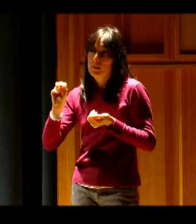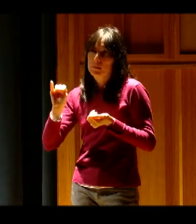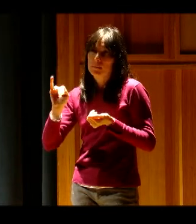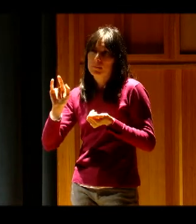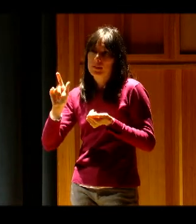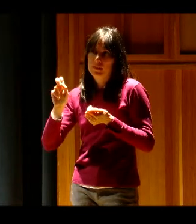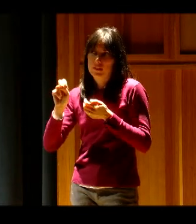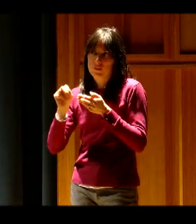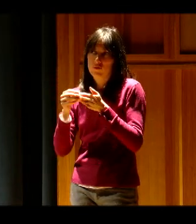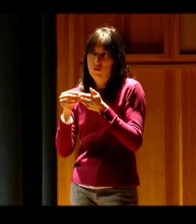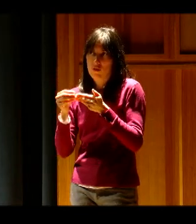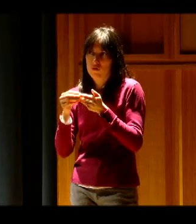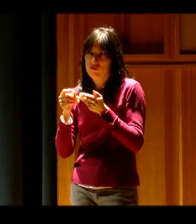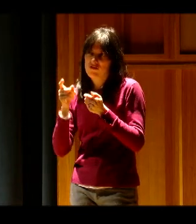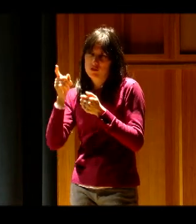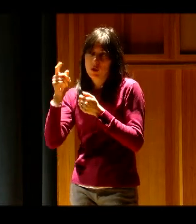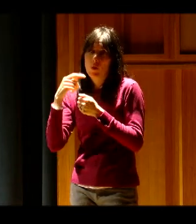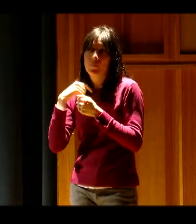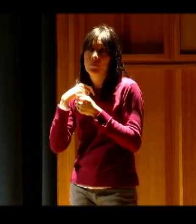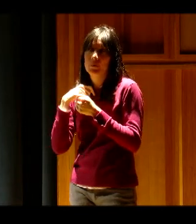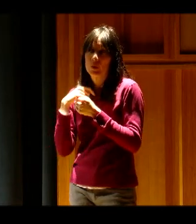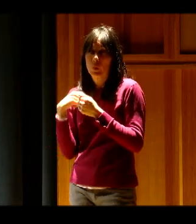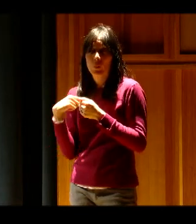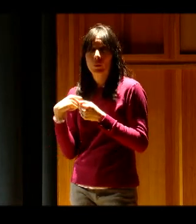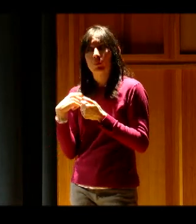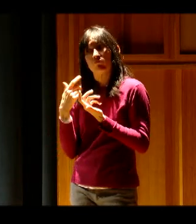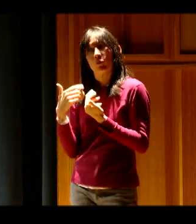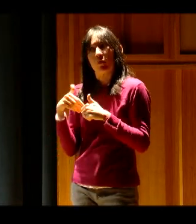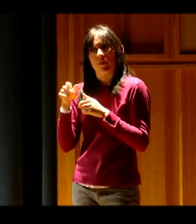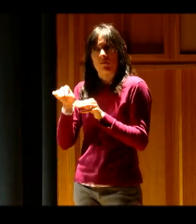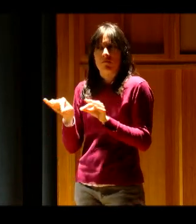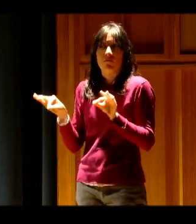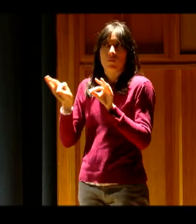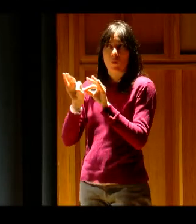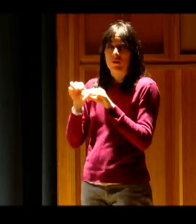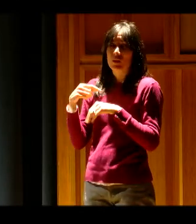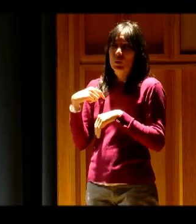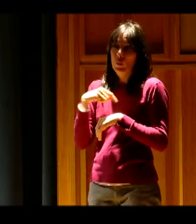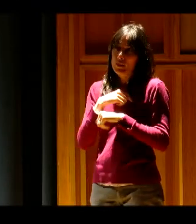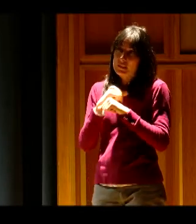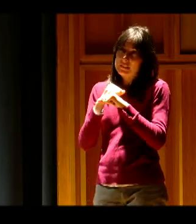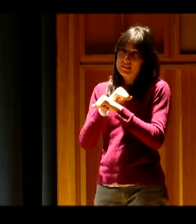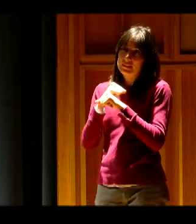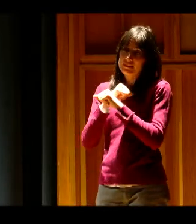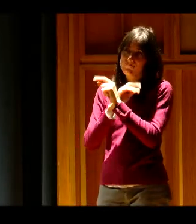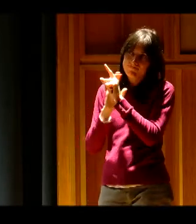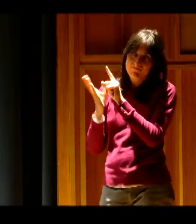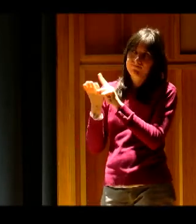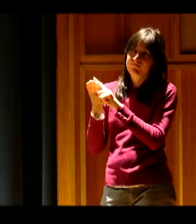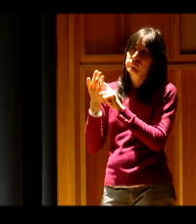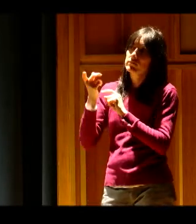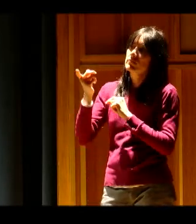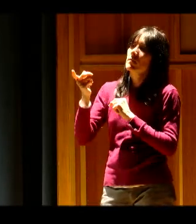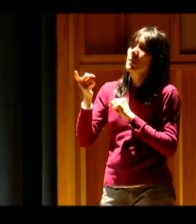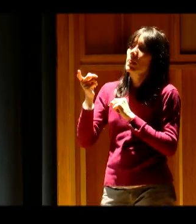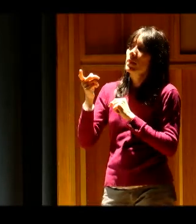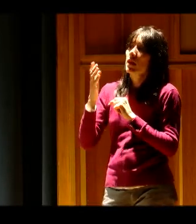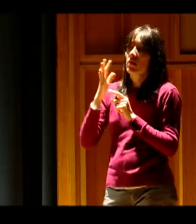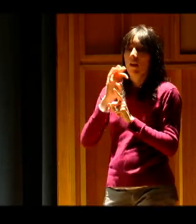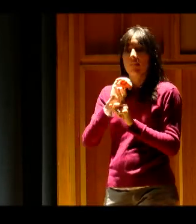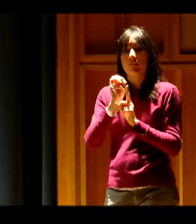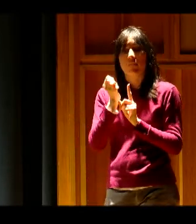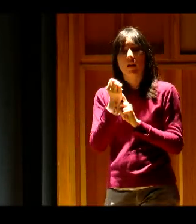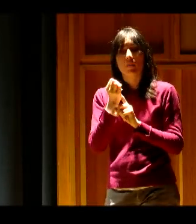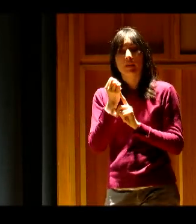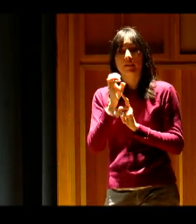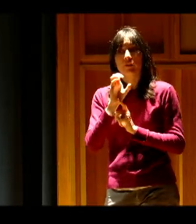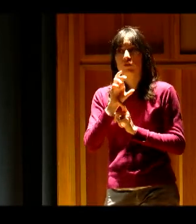So a very strategic body, and we persuaded them that the environmental crisis